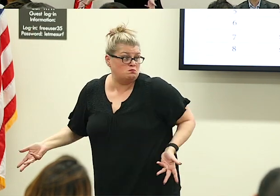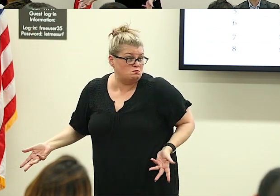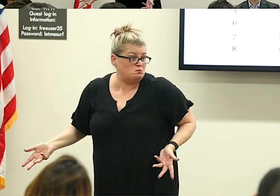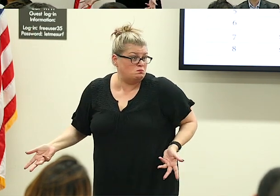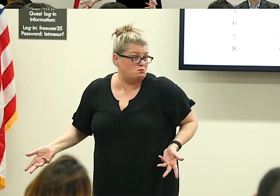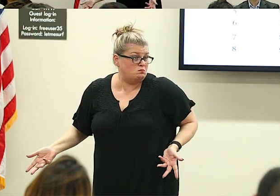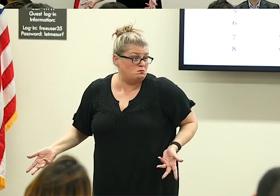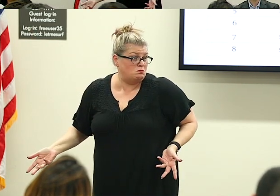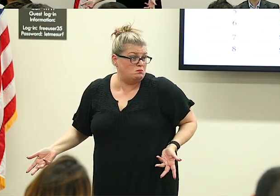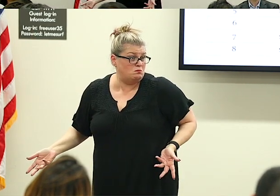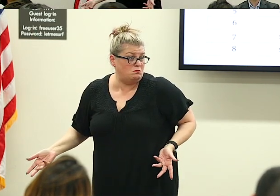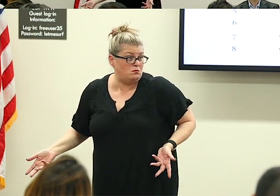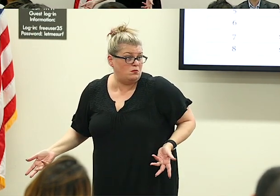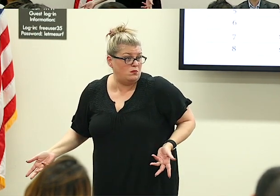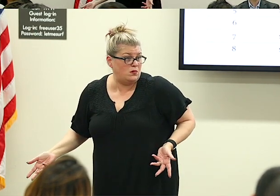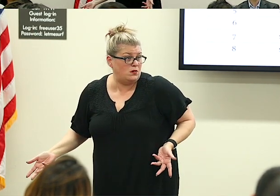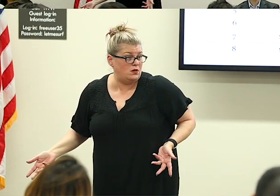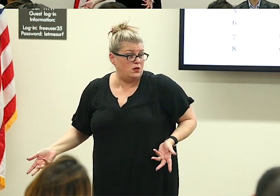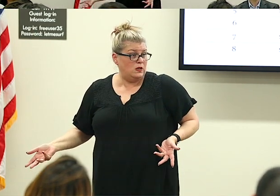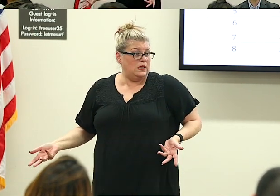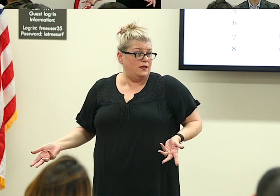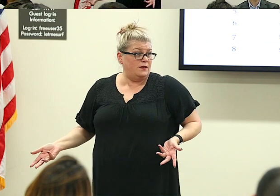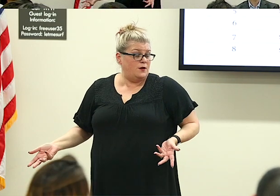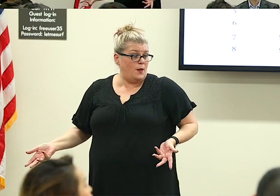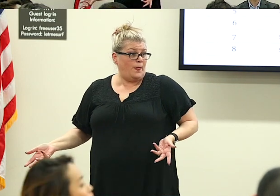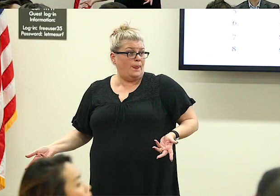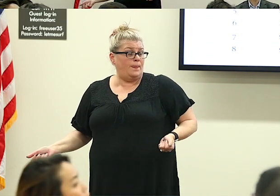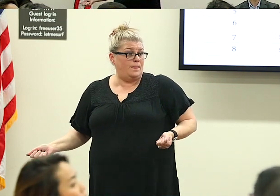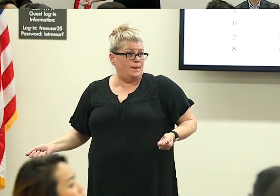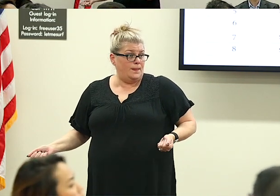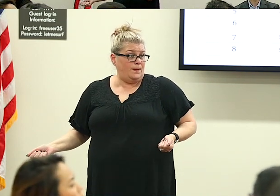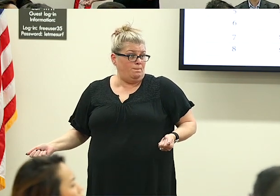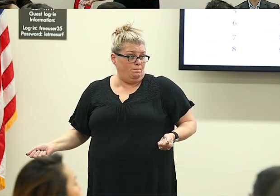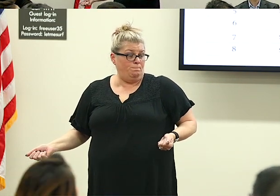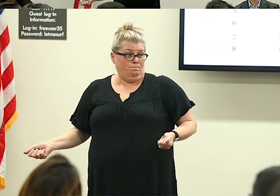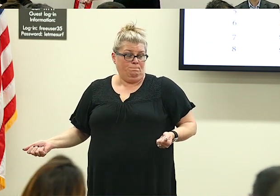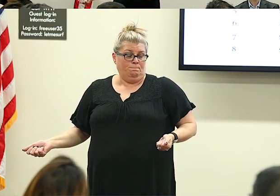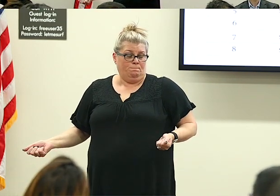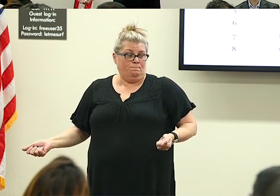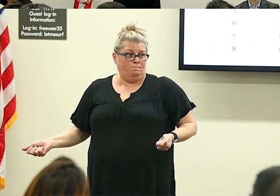Can she use the benefits of being the first time buyer for the next one, or no?